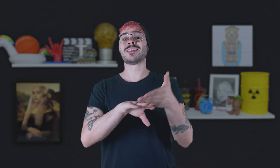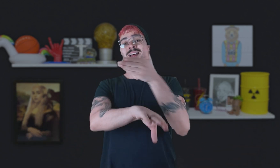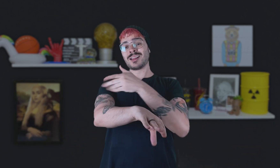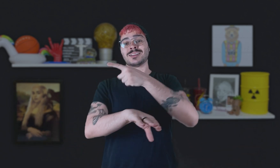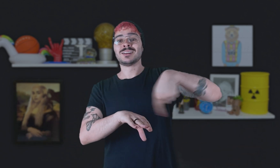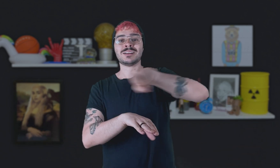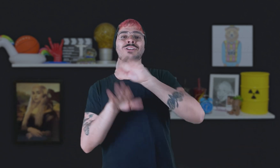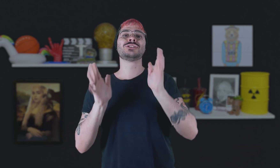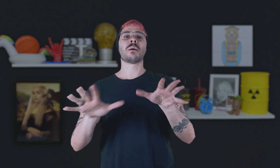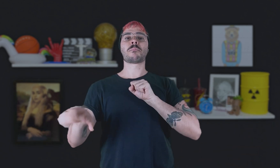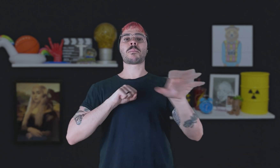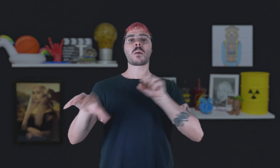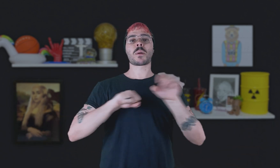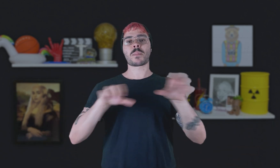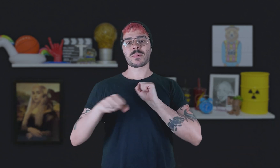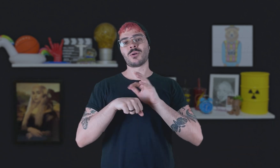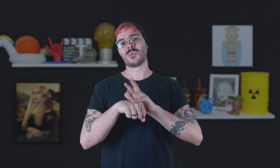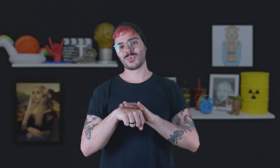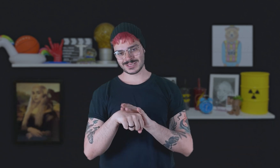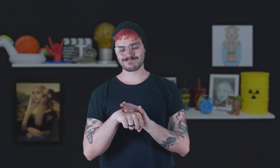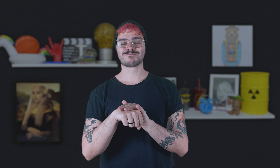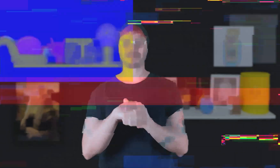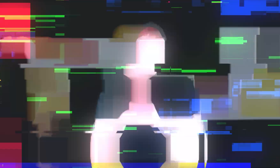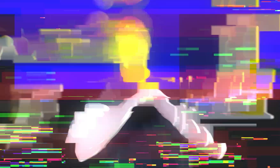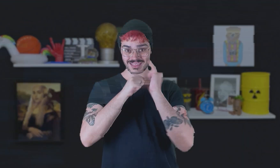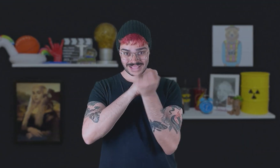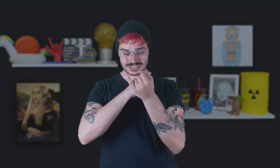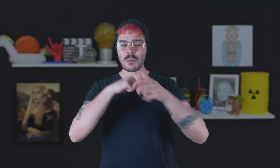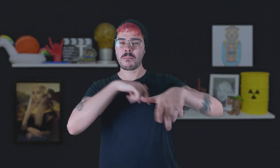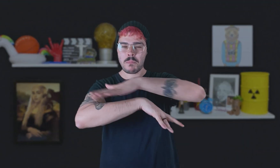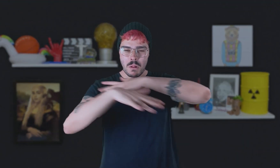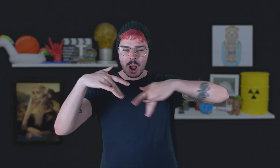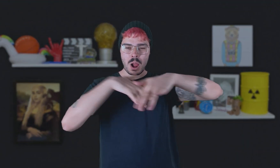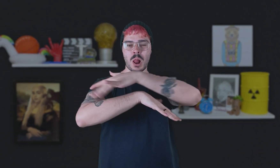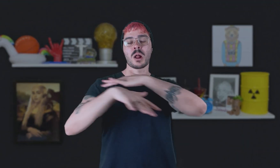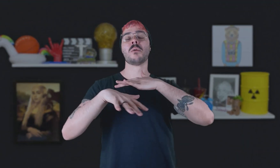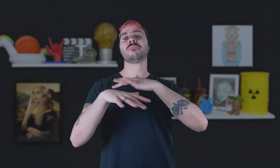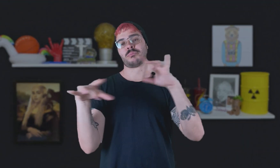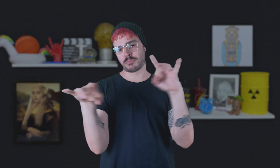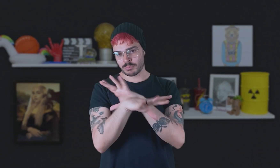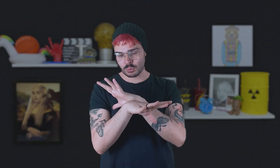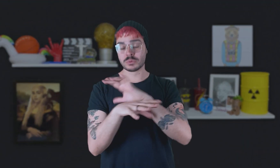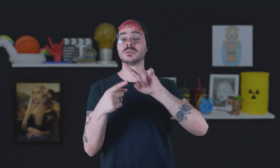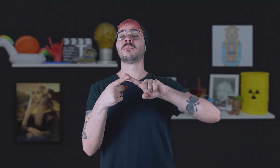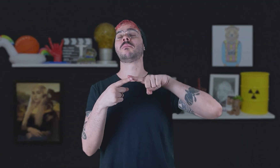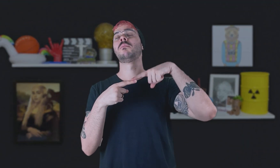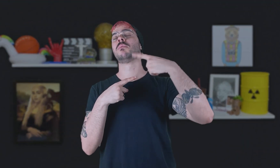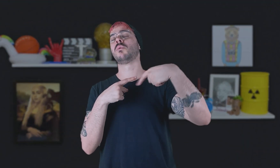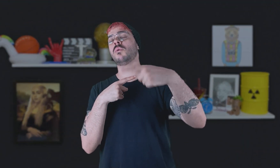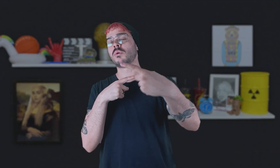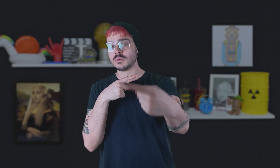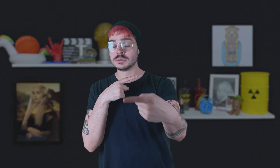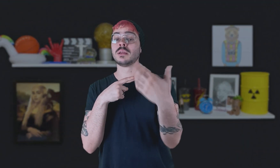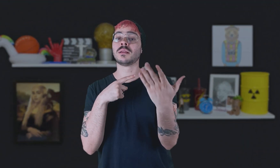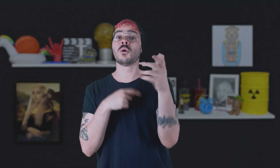who were contaminated by radioactivity! Soon after this happened,